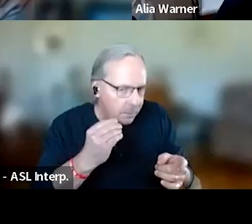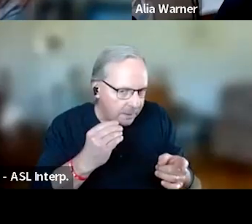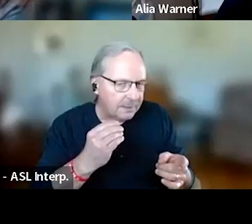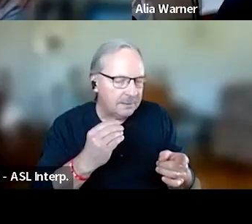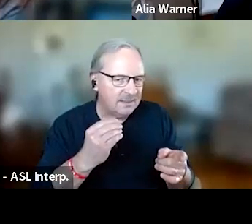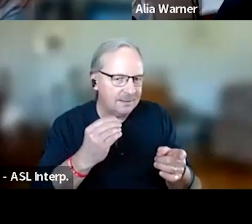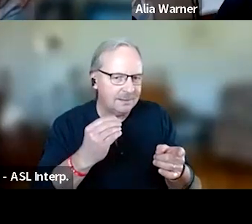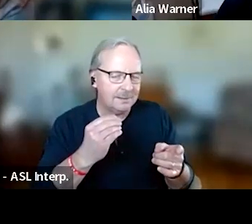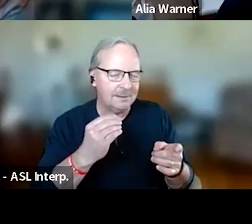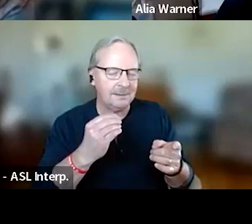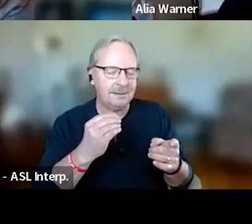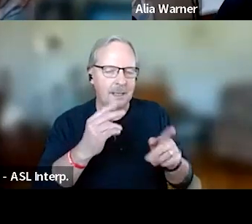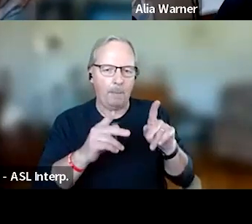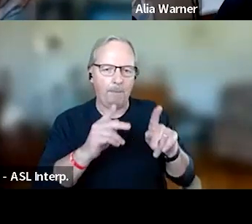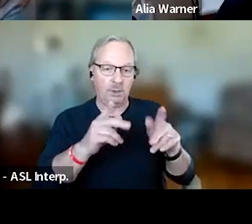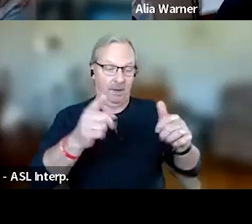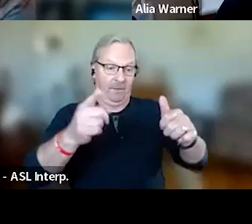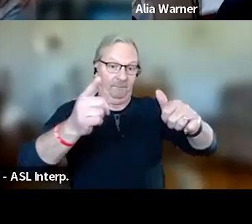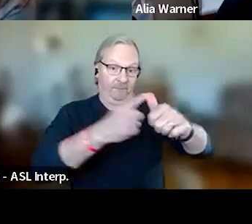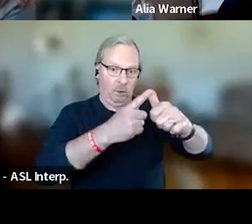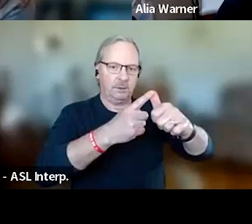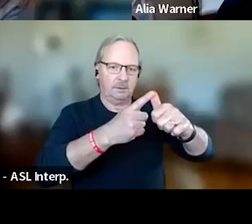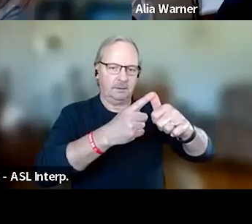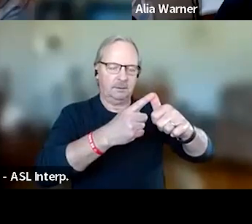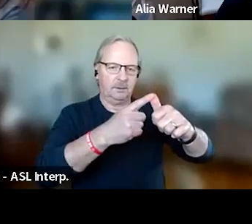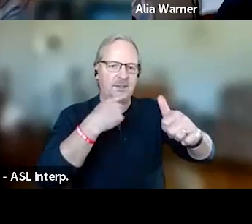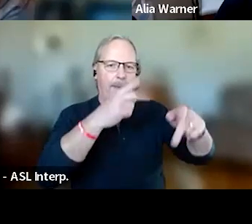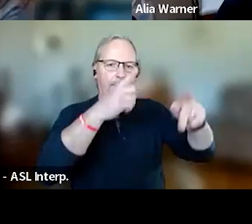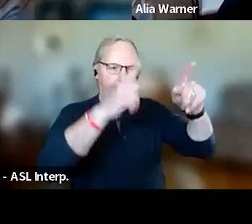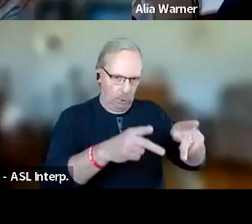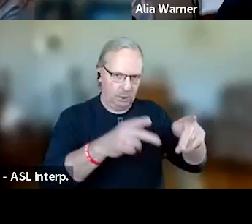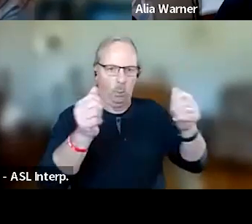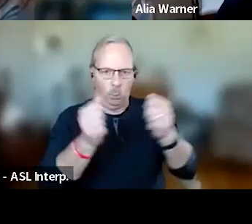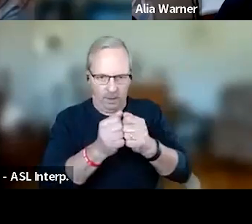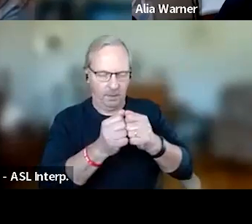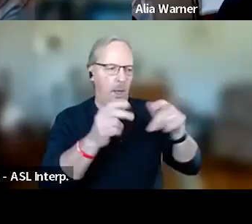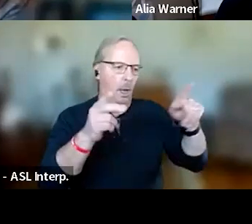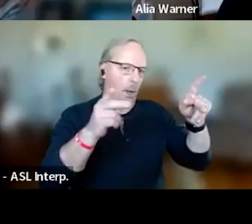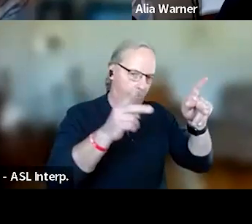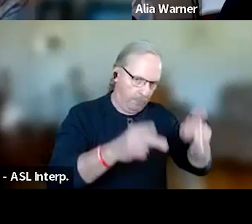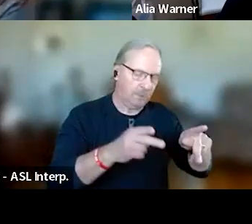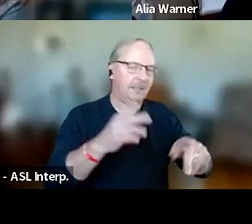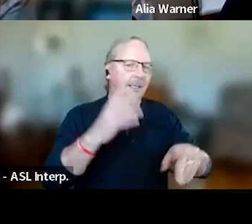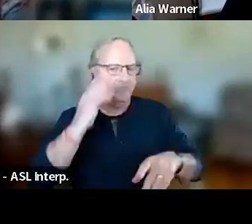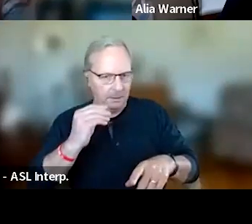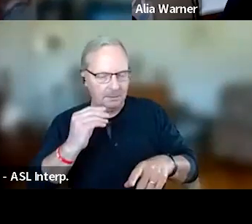The person comes first, because really, everybody is complex and have many different roles